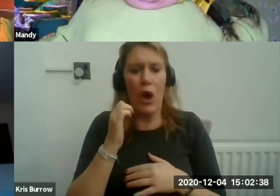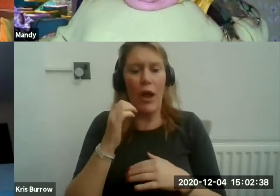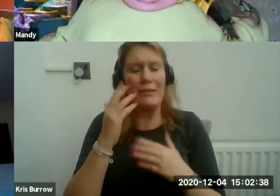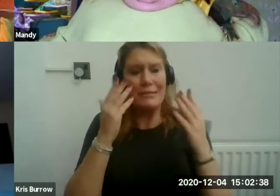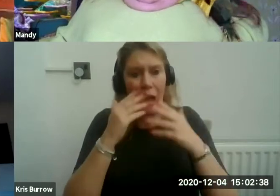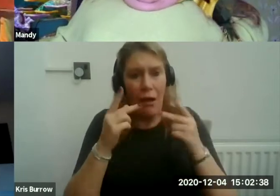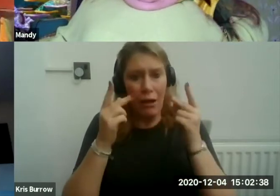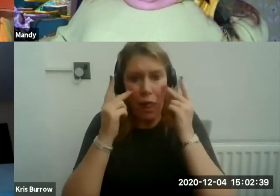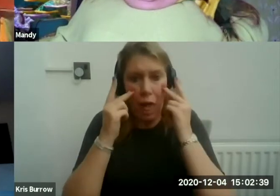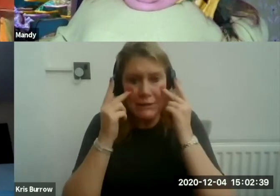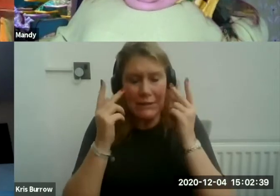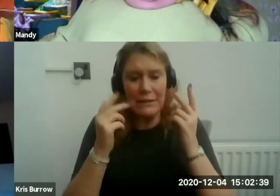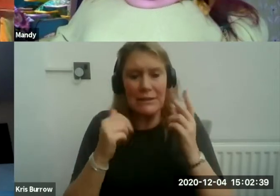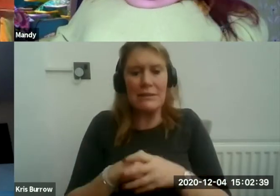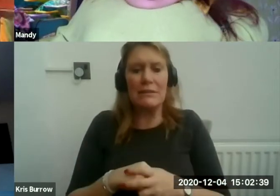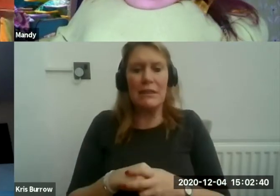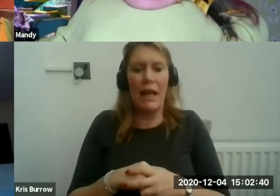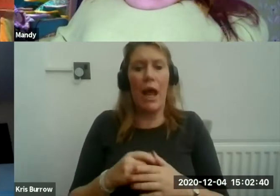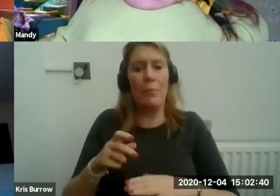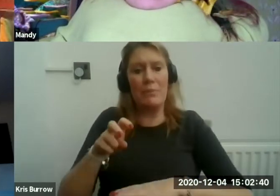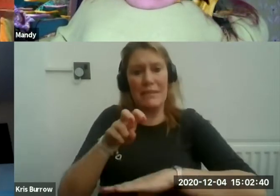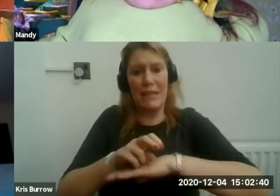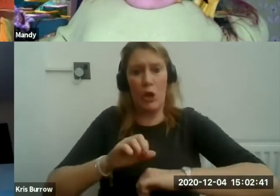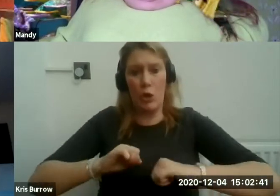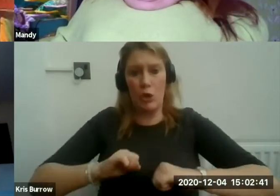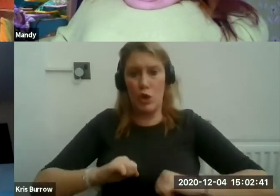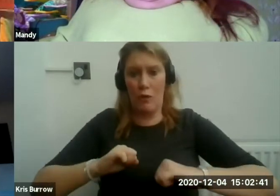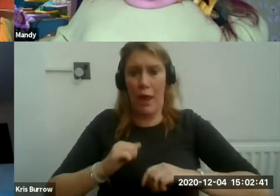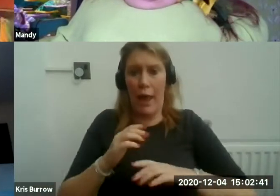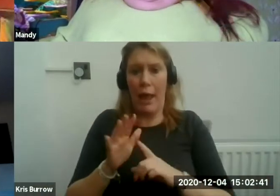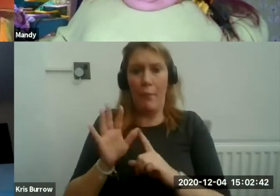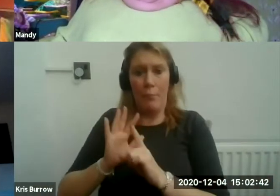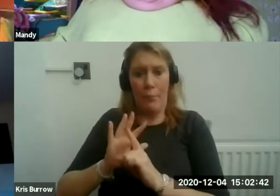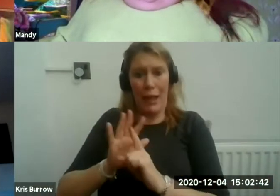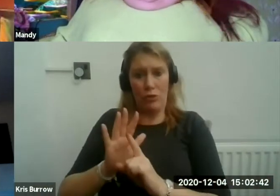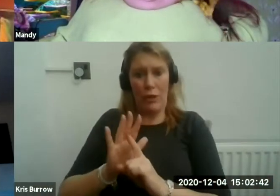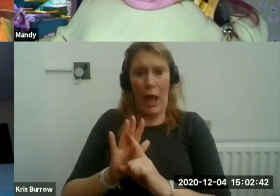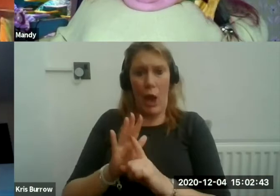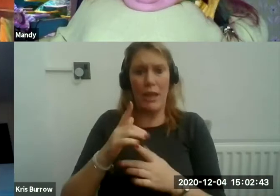there's a red, black and white Spanish